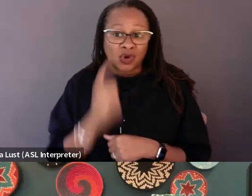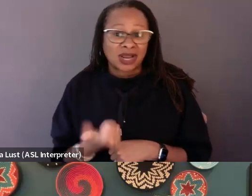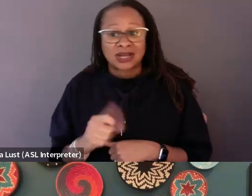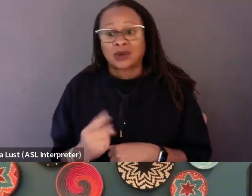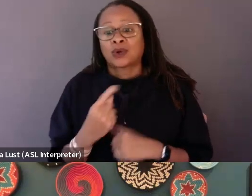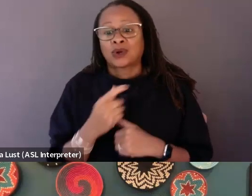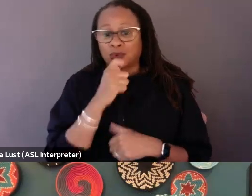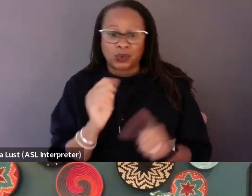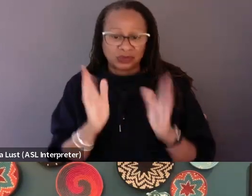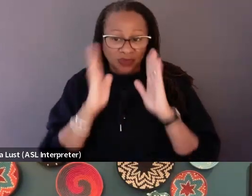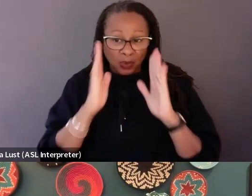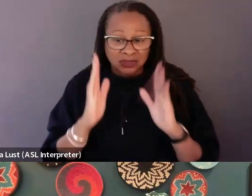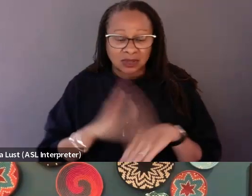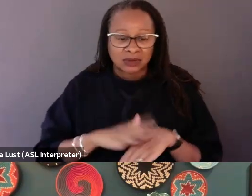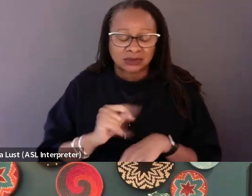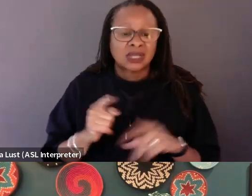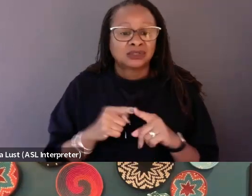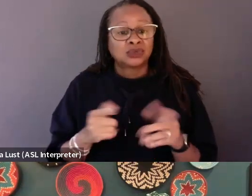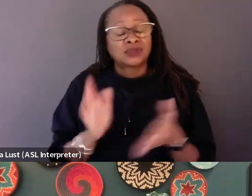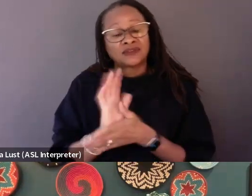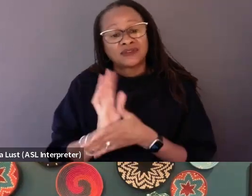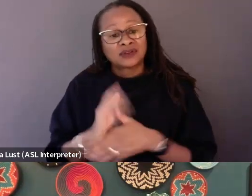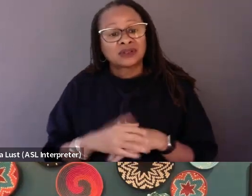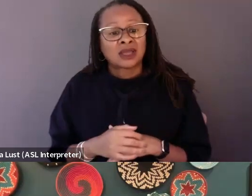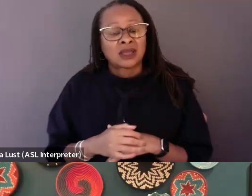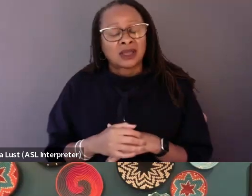paying close attention to the film, you know, that raises these questions.